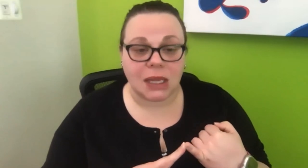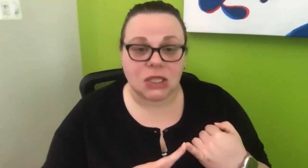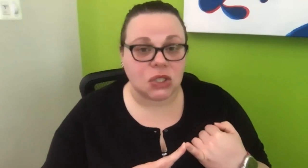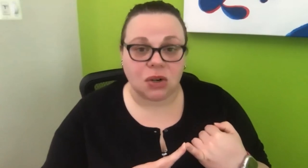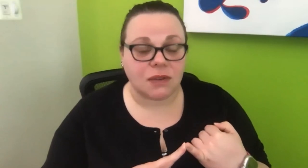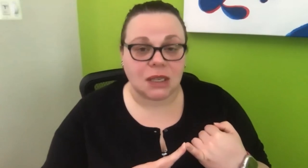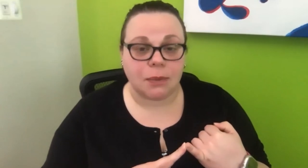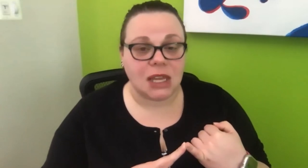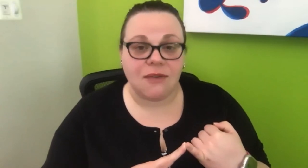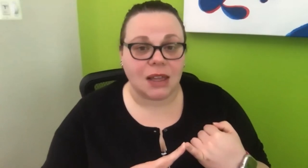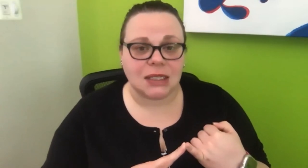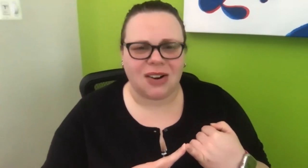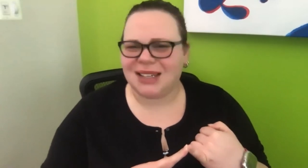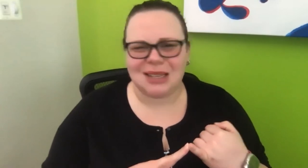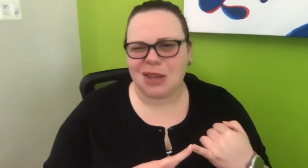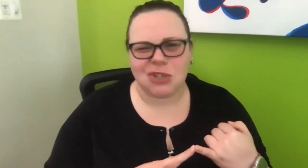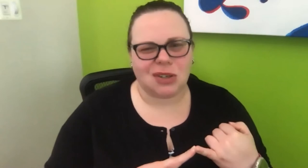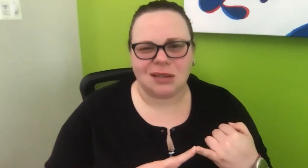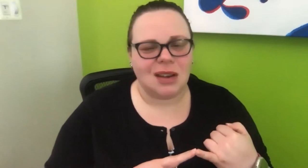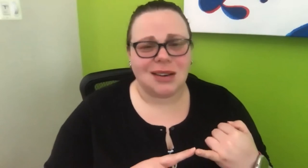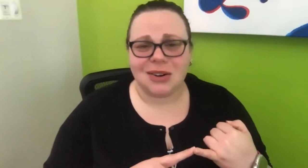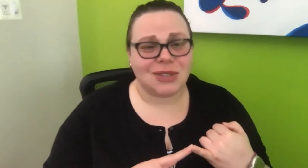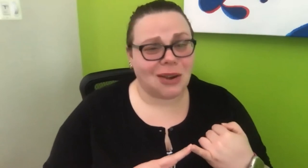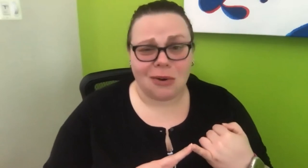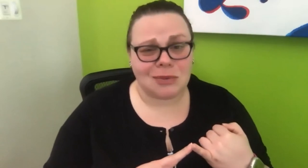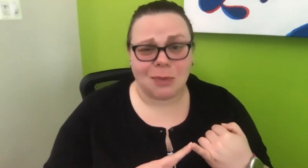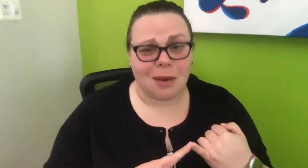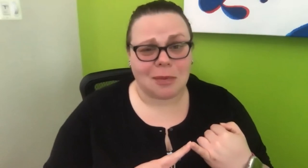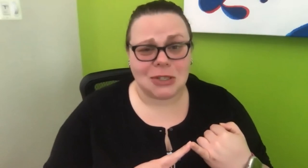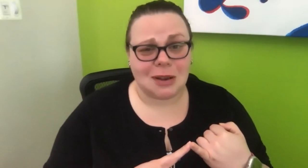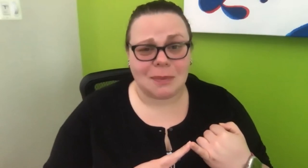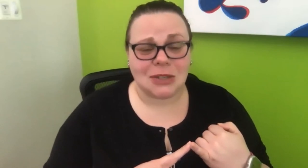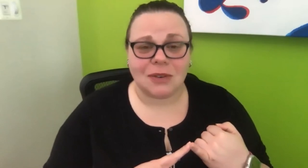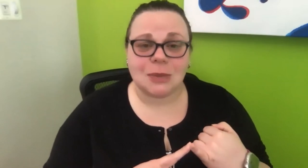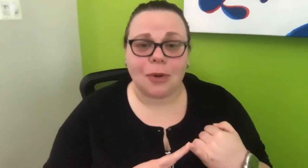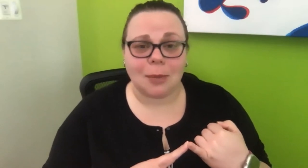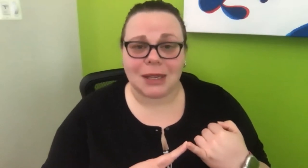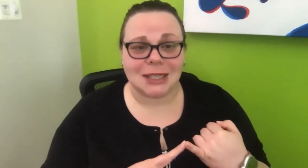It’s completely voluntary. And some of them shouldn’t. Nursing homes probably should not be serving as polling places right now